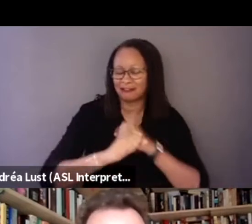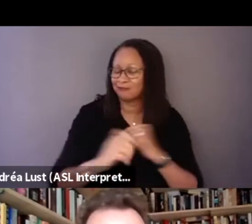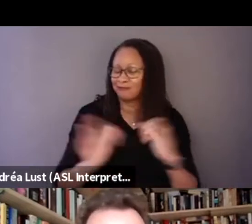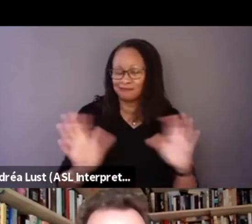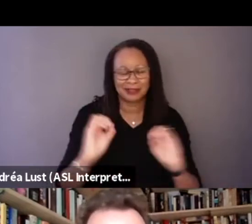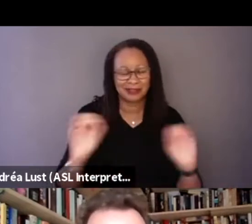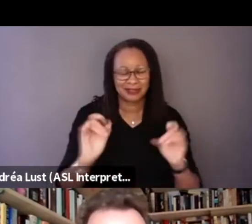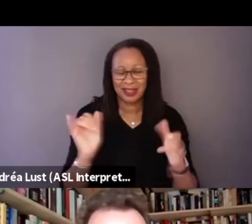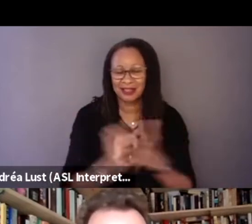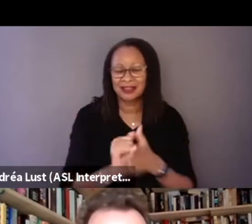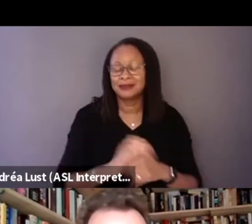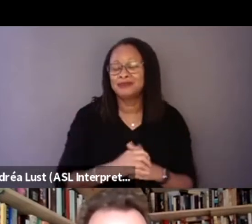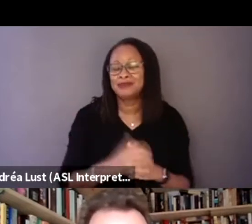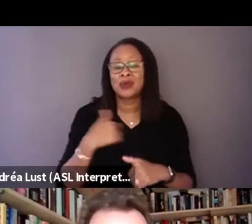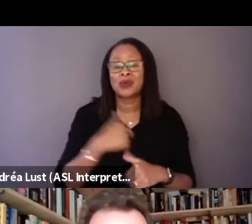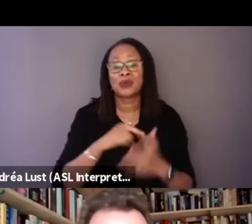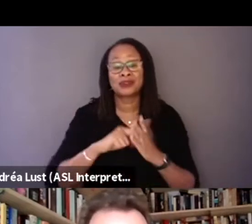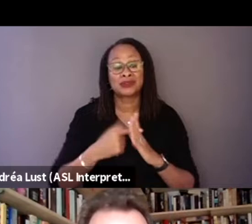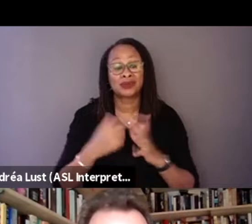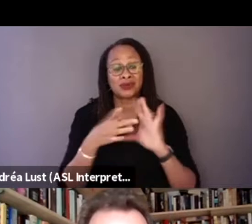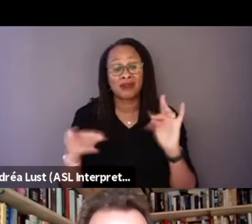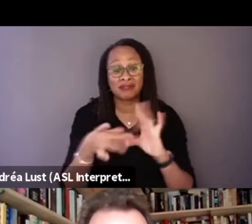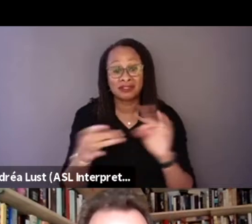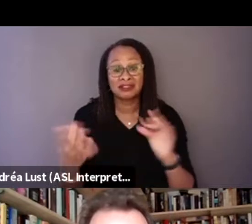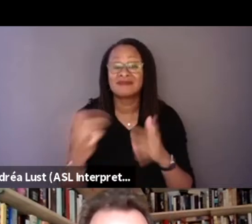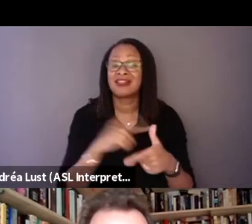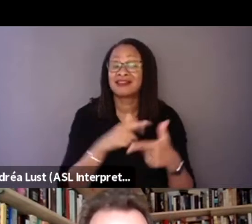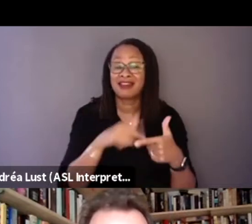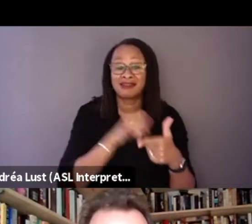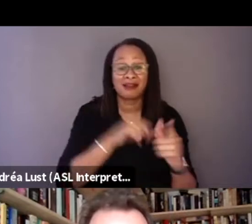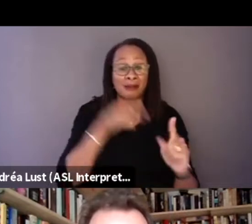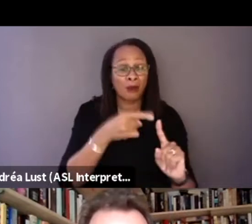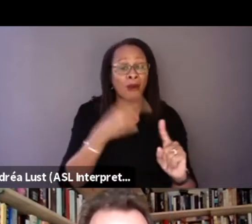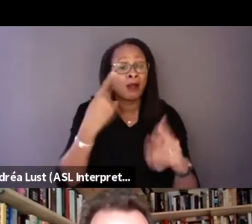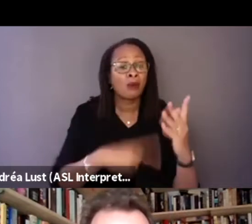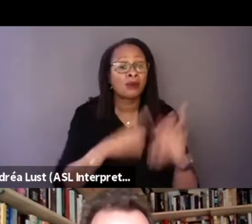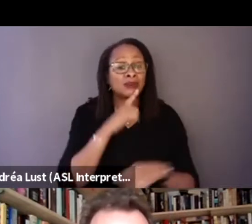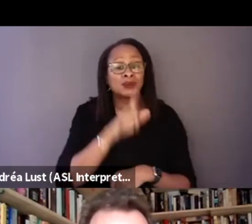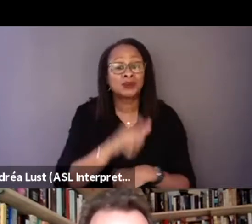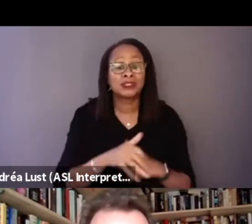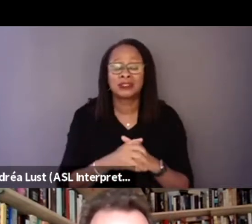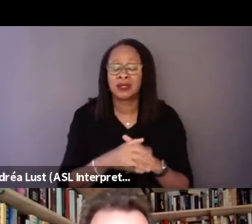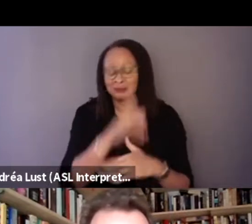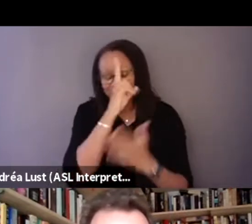And so we began the conversation then and there about what would be a real honest, authentic,